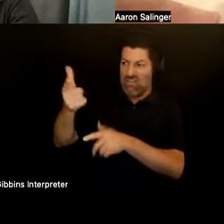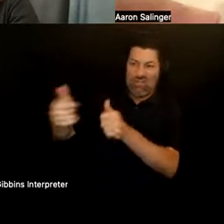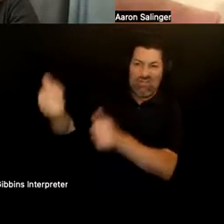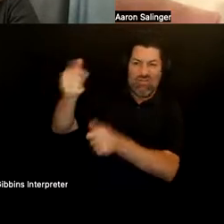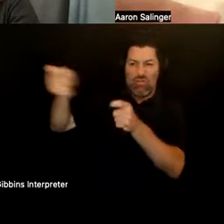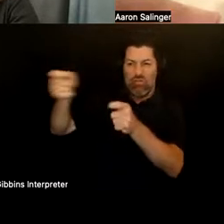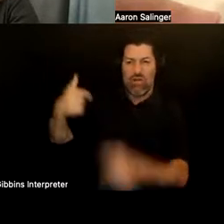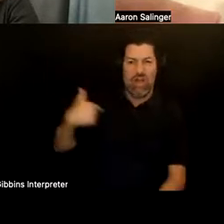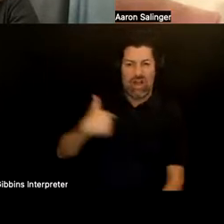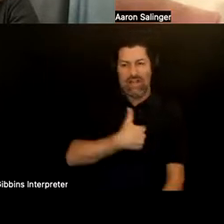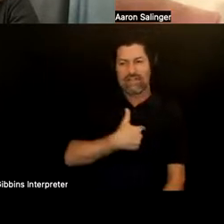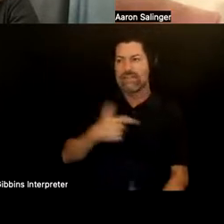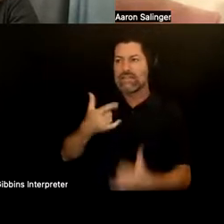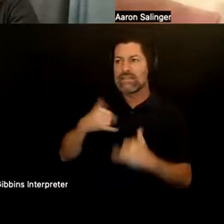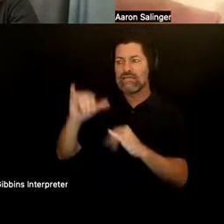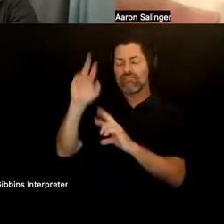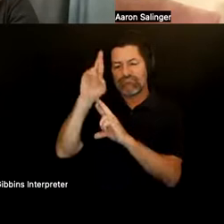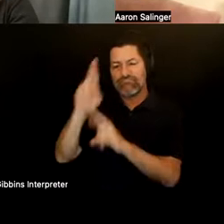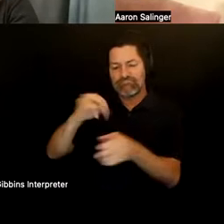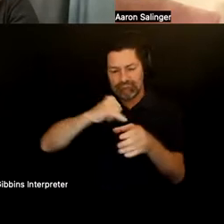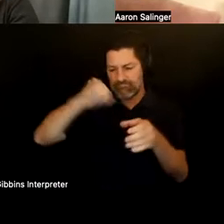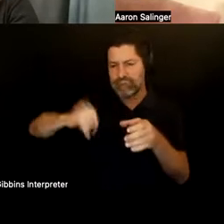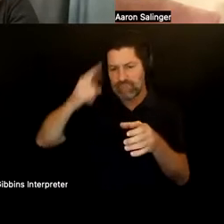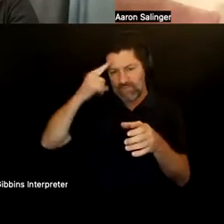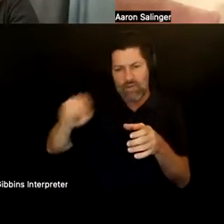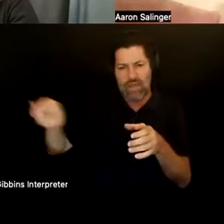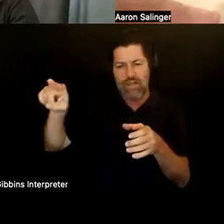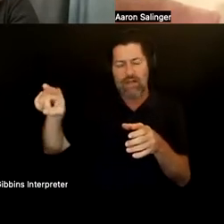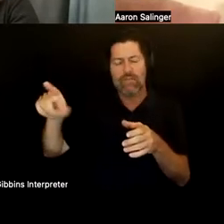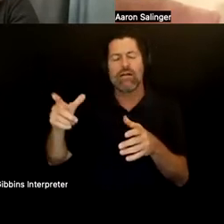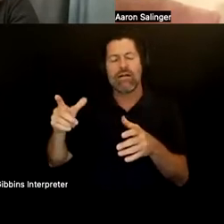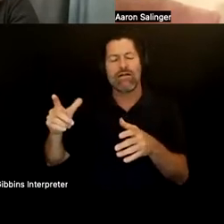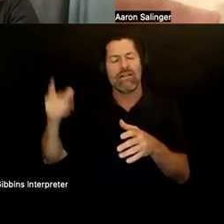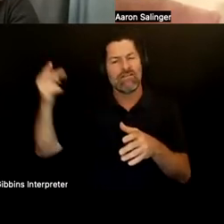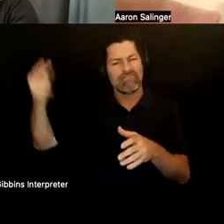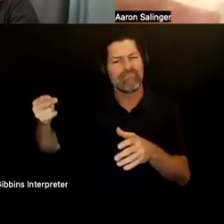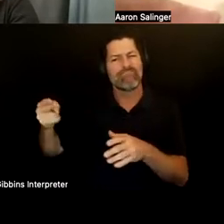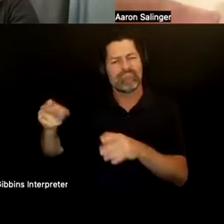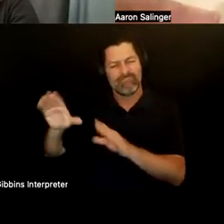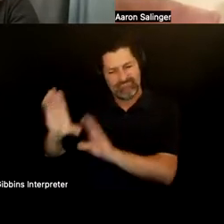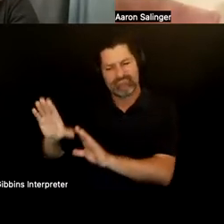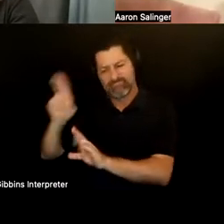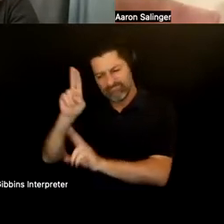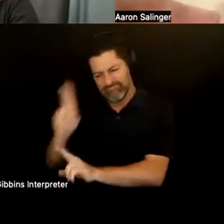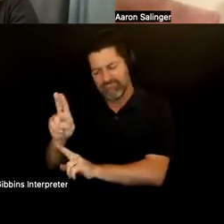that. And then you you were giving the modern-day plagues and I I just all of them.